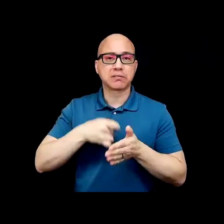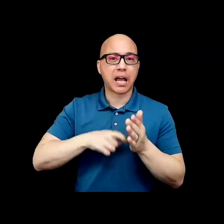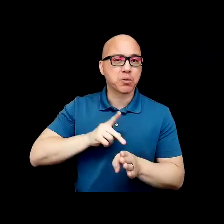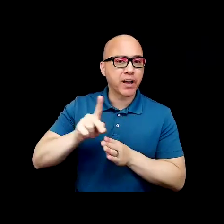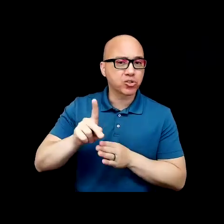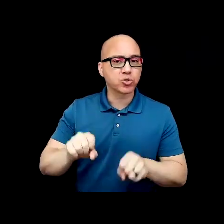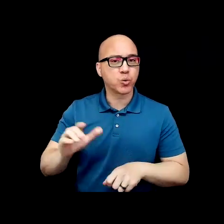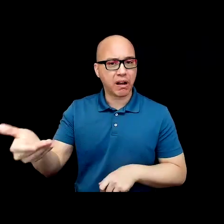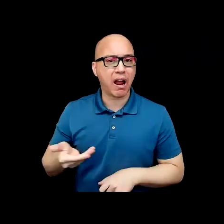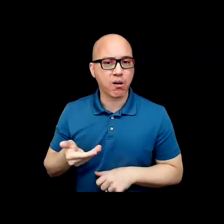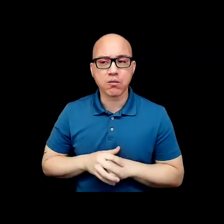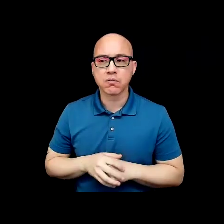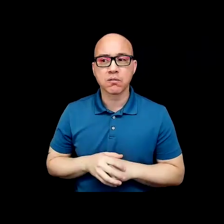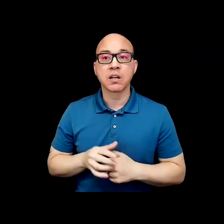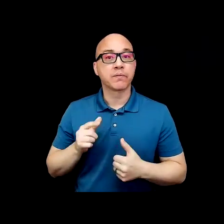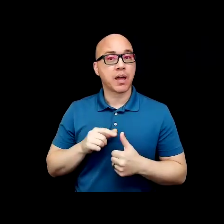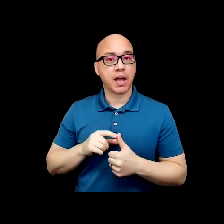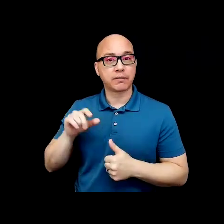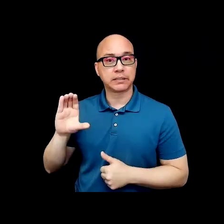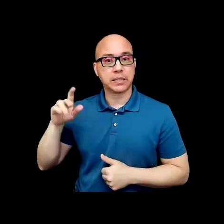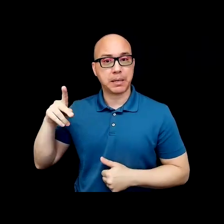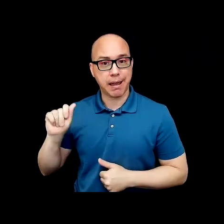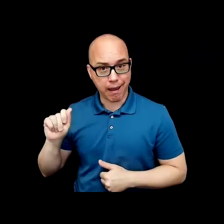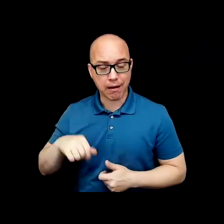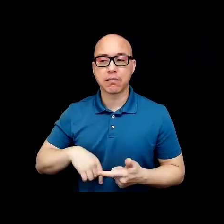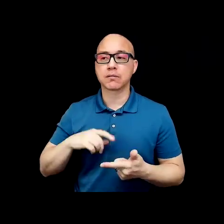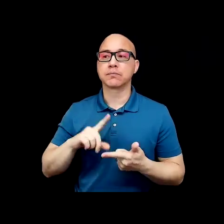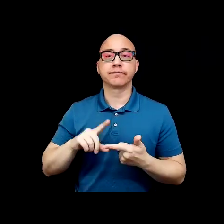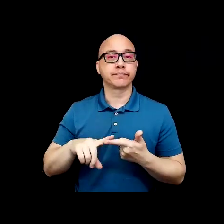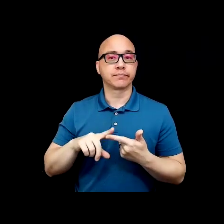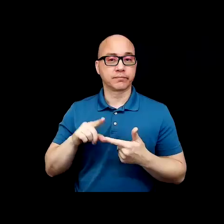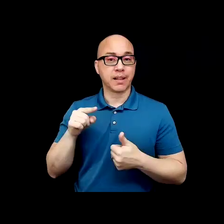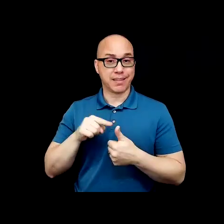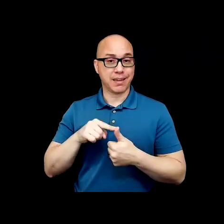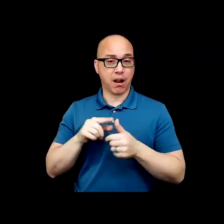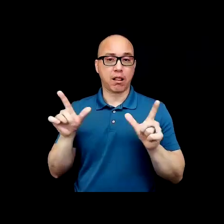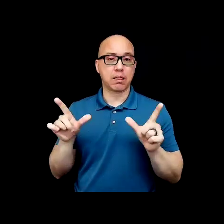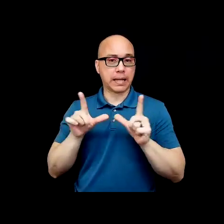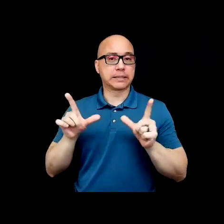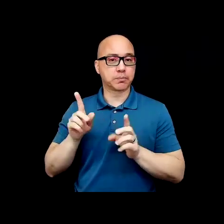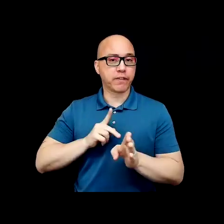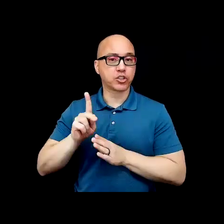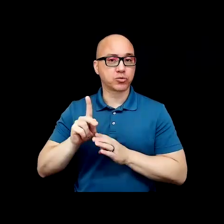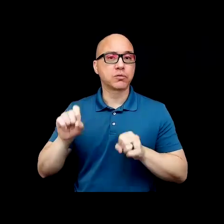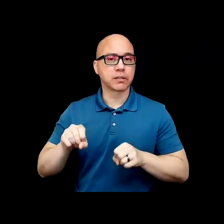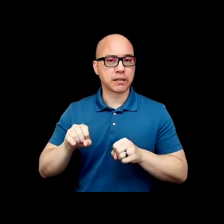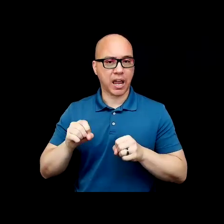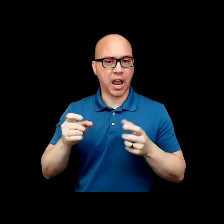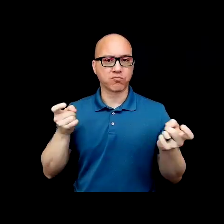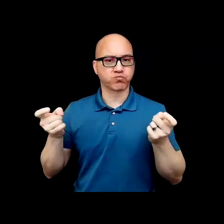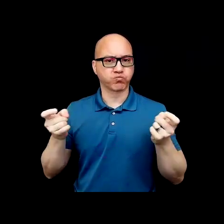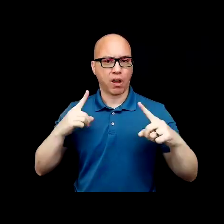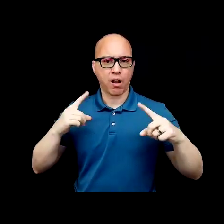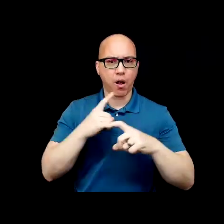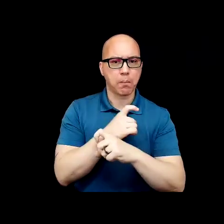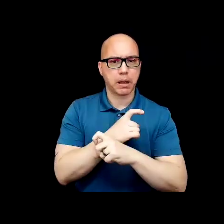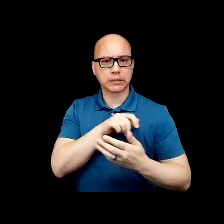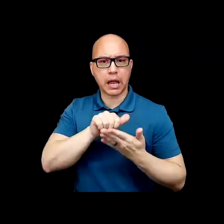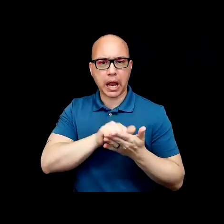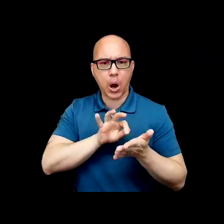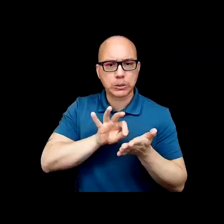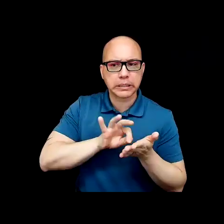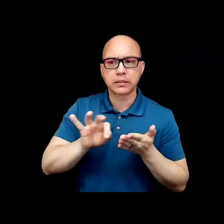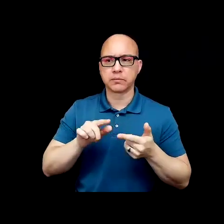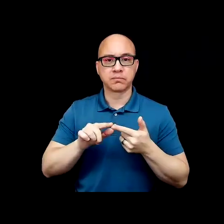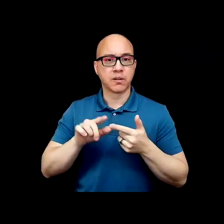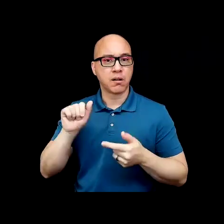You have your certified public accountants, your CPAs, they are licensed professionals who can handle complex accounting, audits and strategic tax planning.